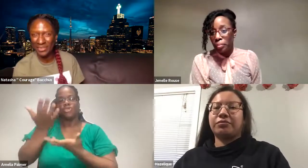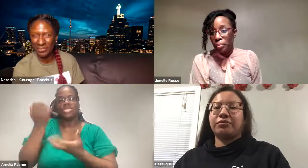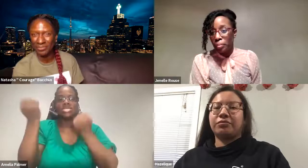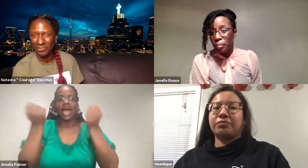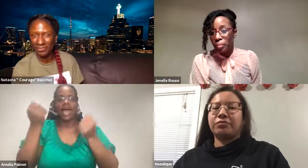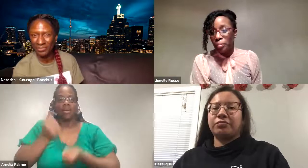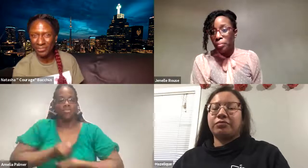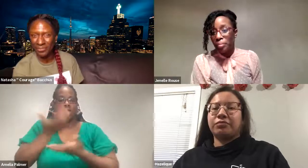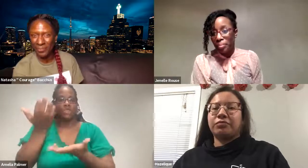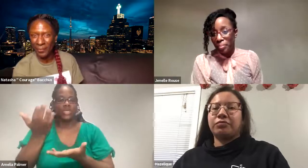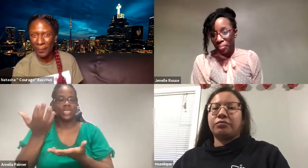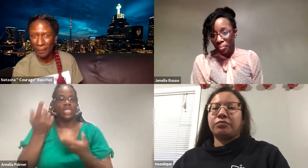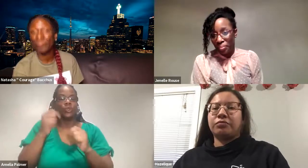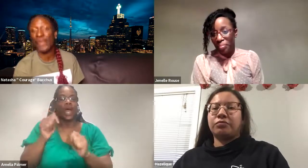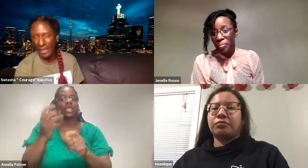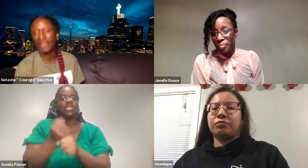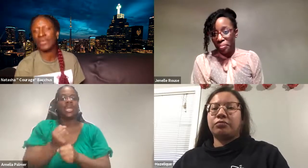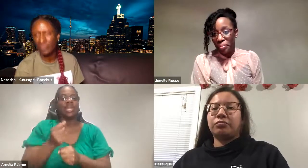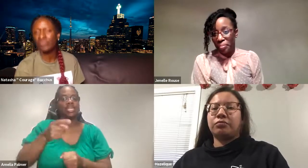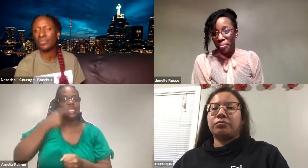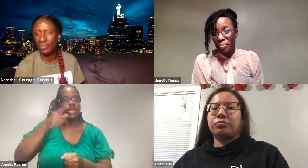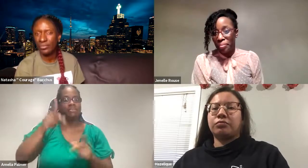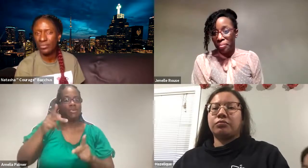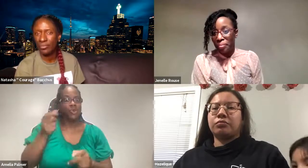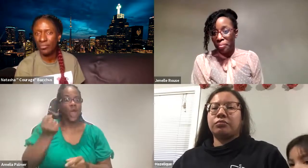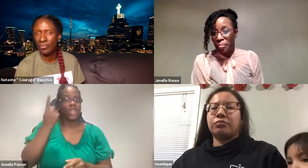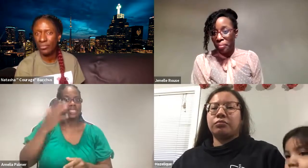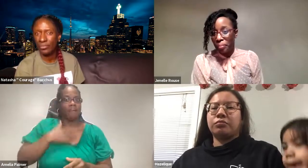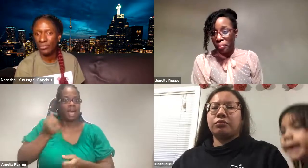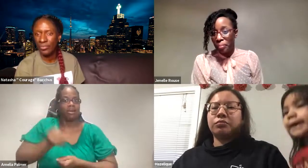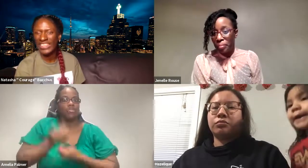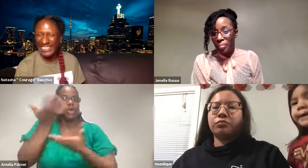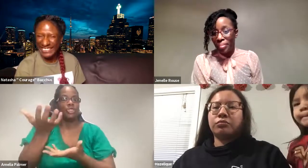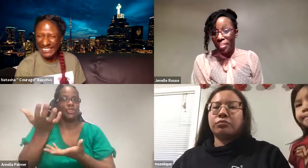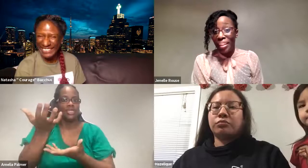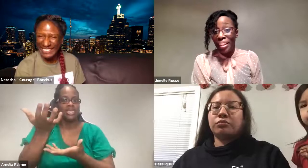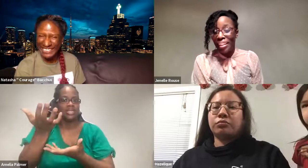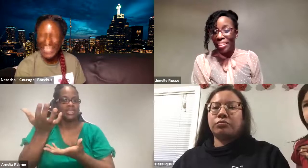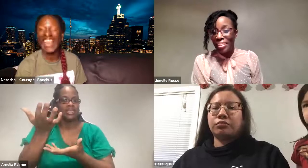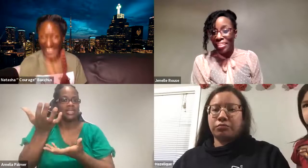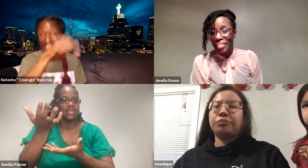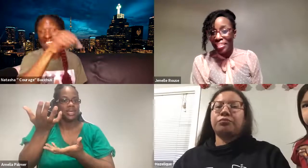so my art, my poetry, my sign language poetry is trying to get hearing people to understand.